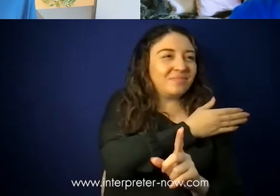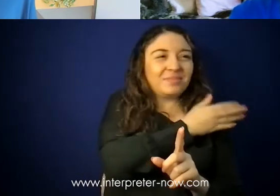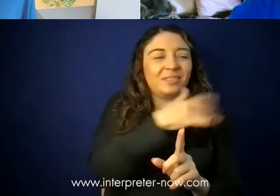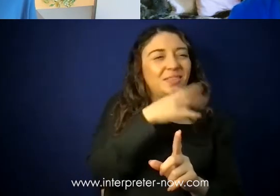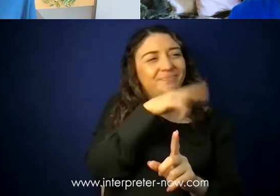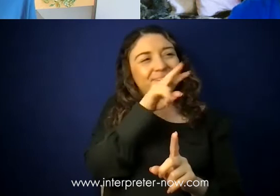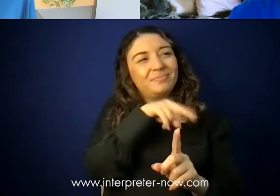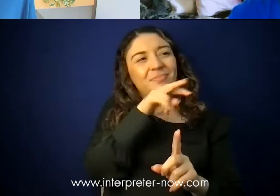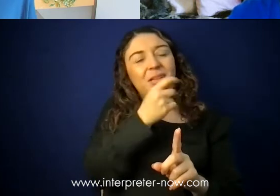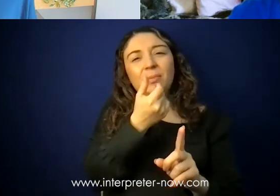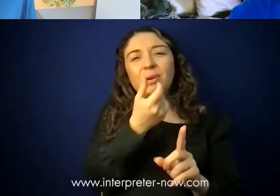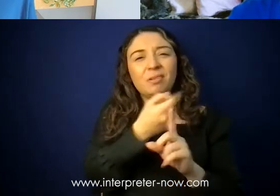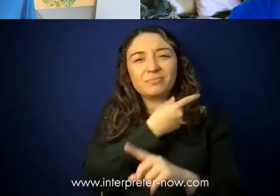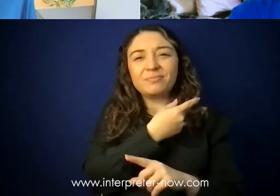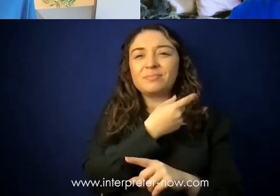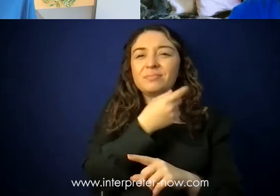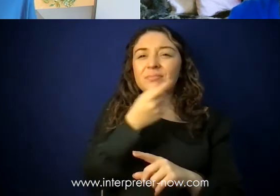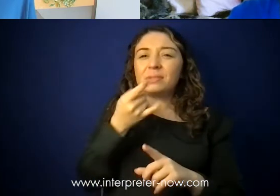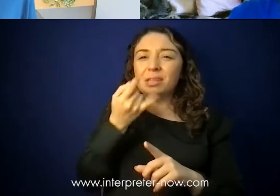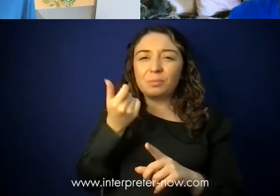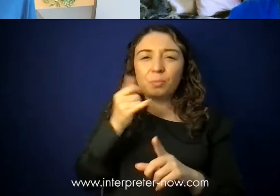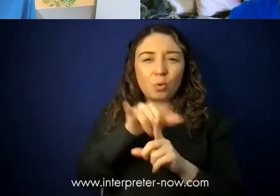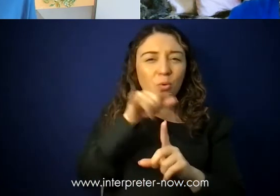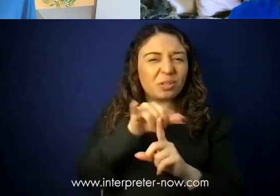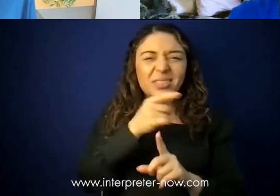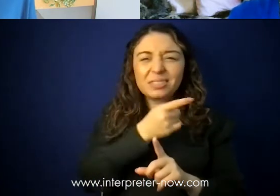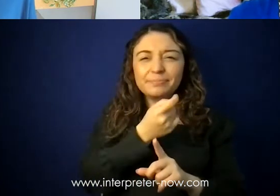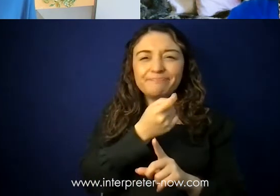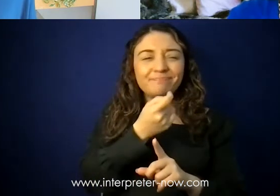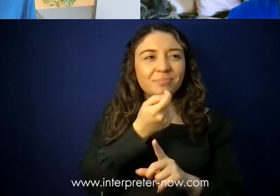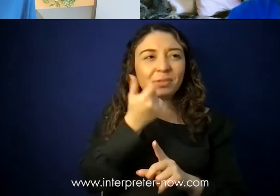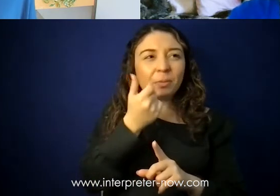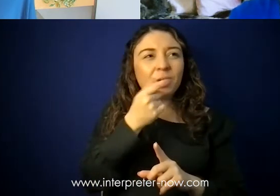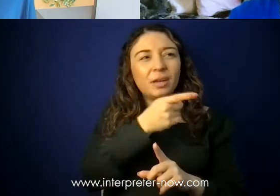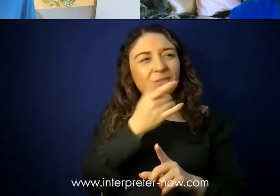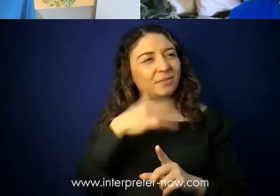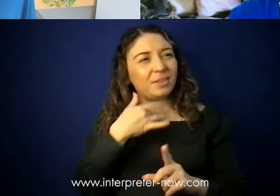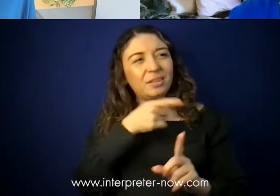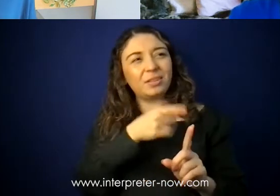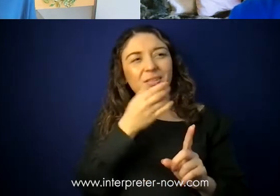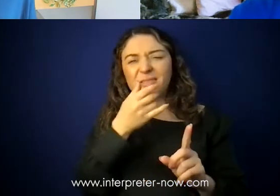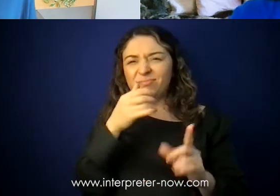a bit more bullying, or being microaggressive a little bit more, or whatever it might be,